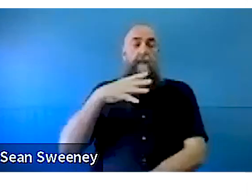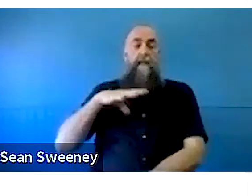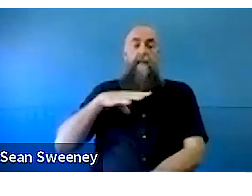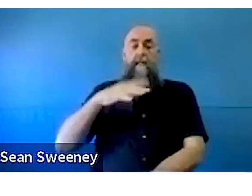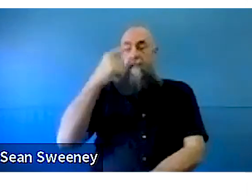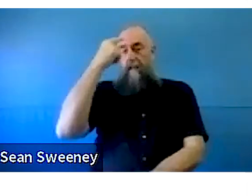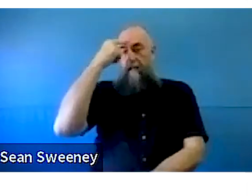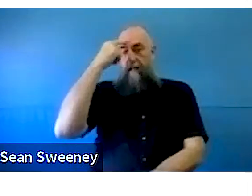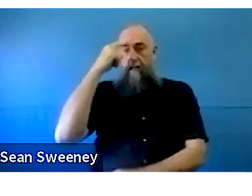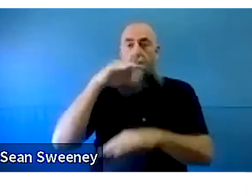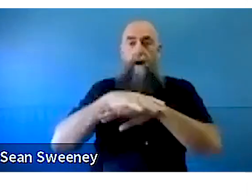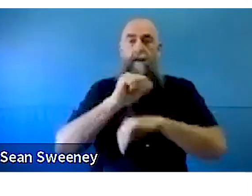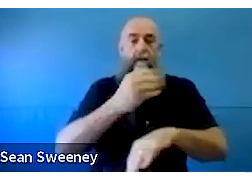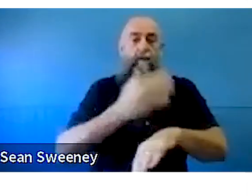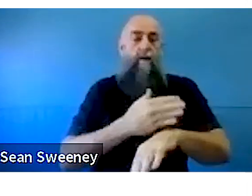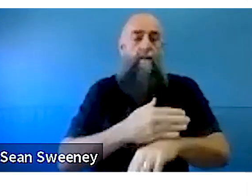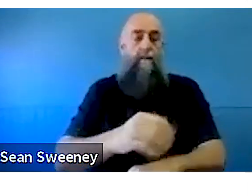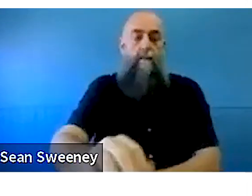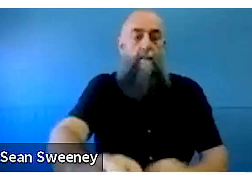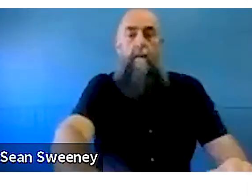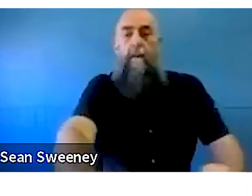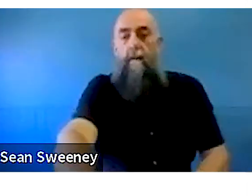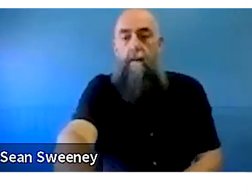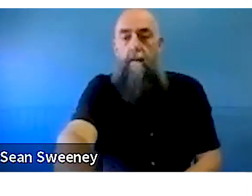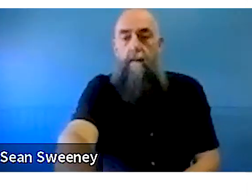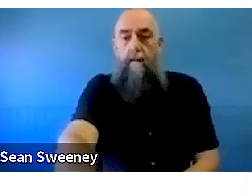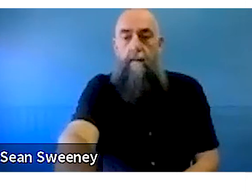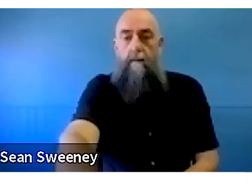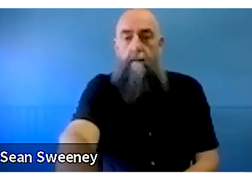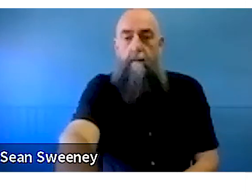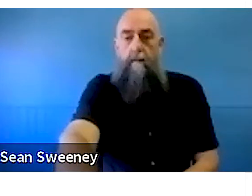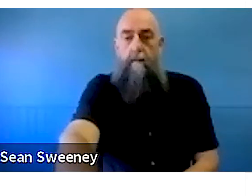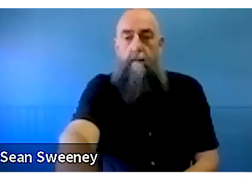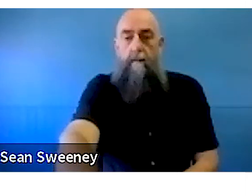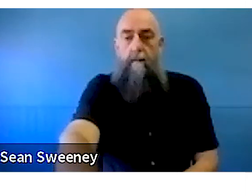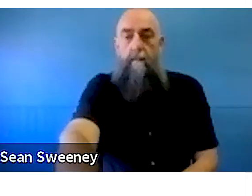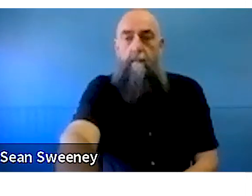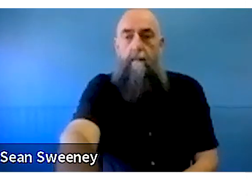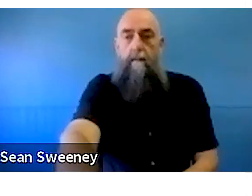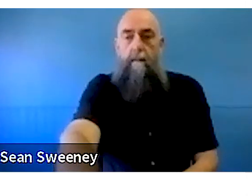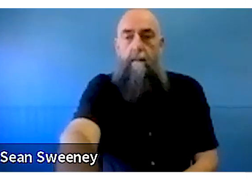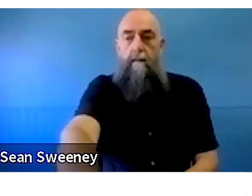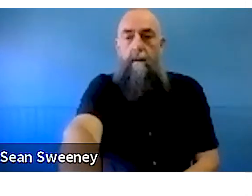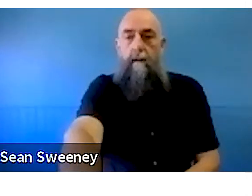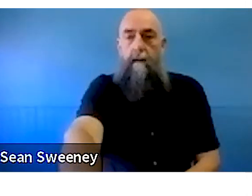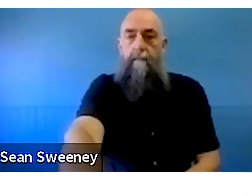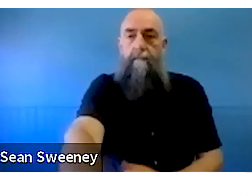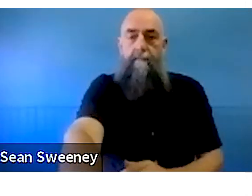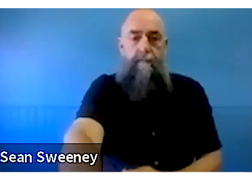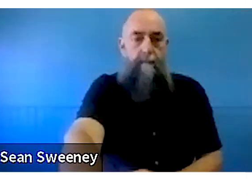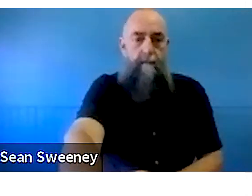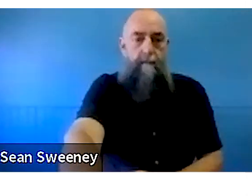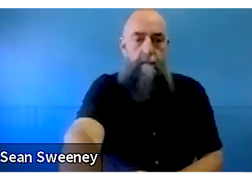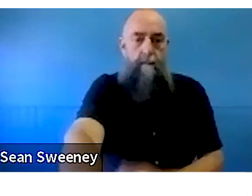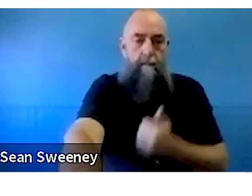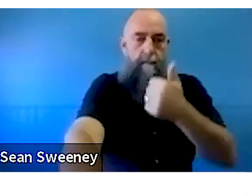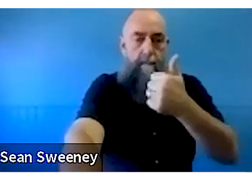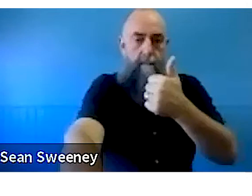You are actually not allowed to discriminate against people on the